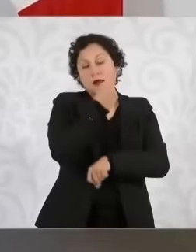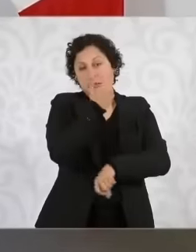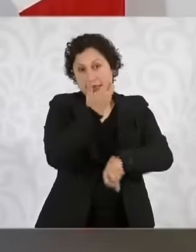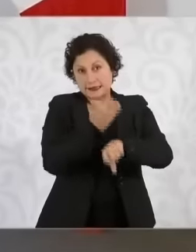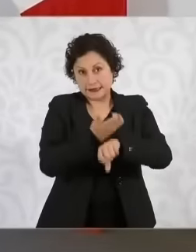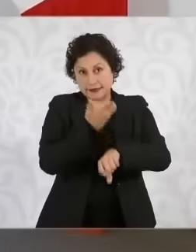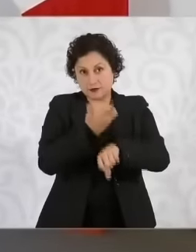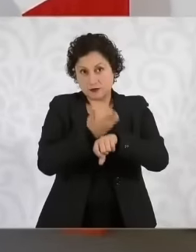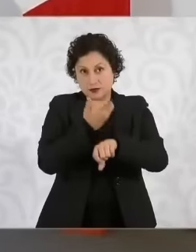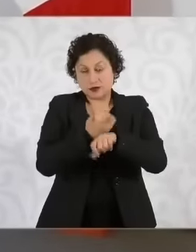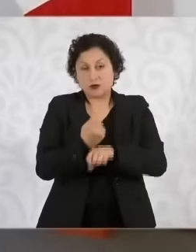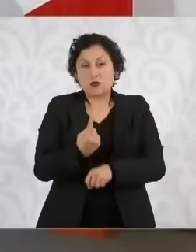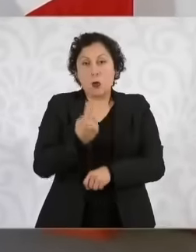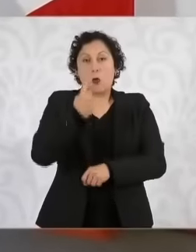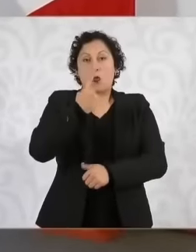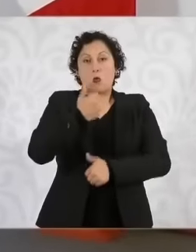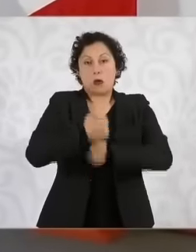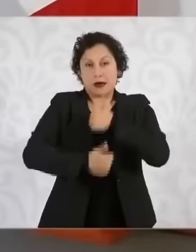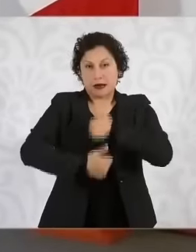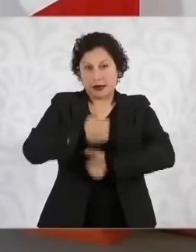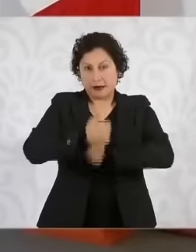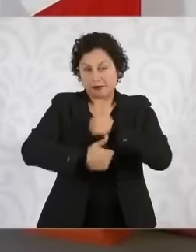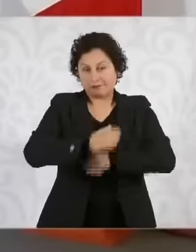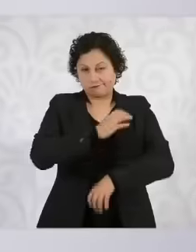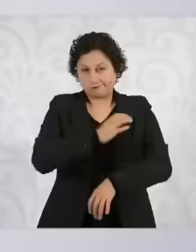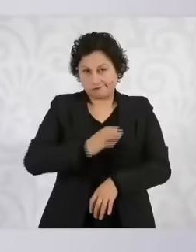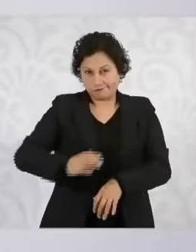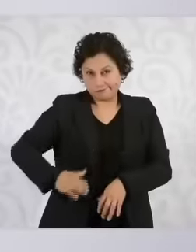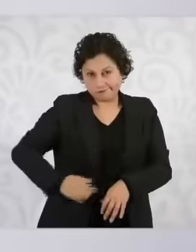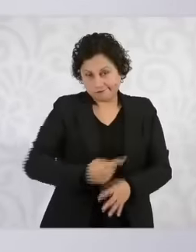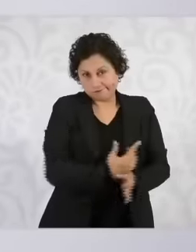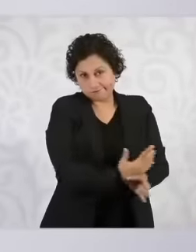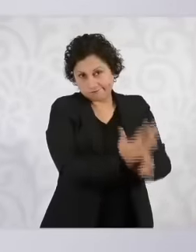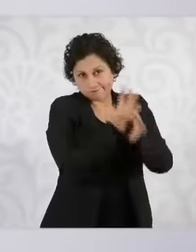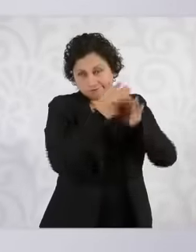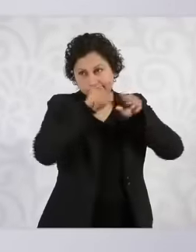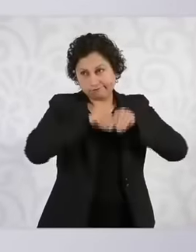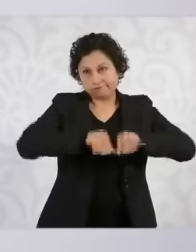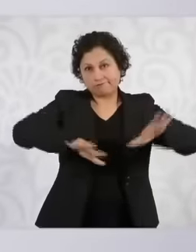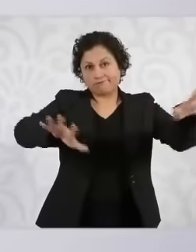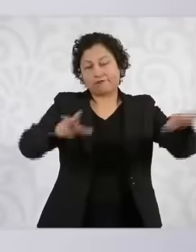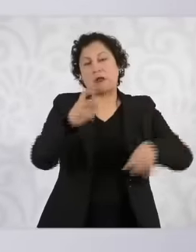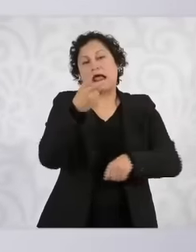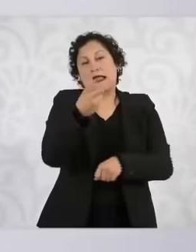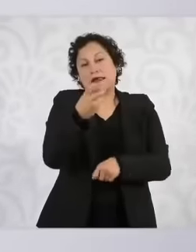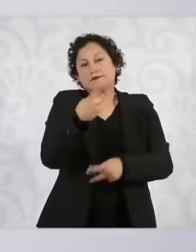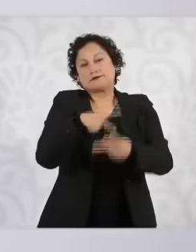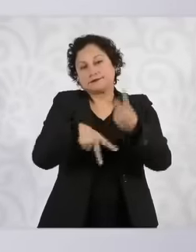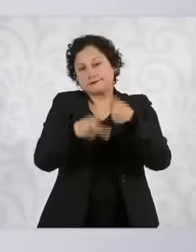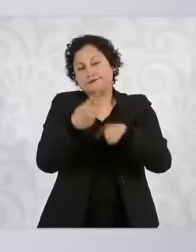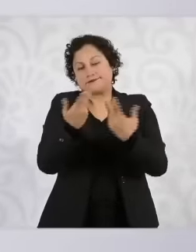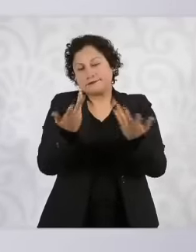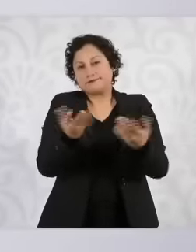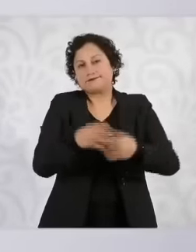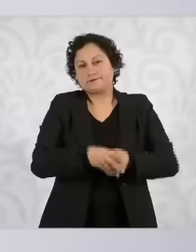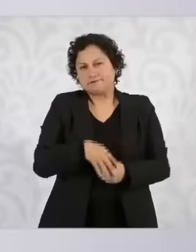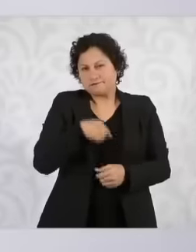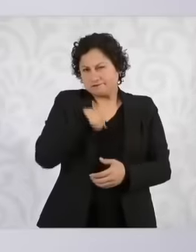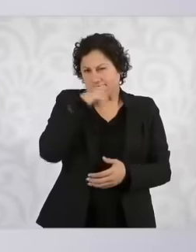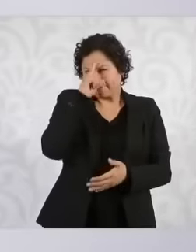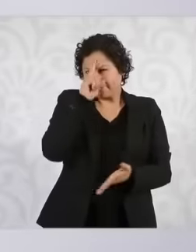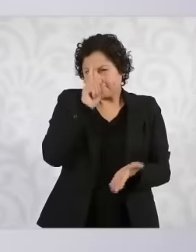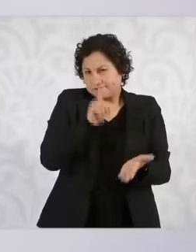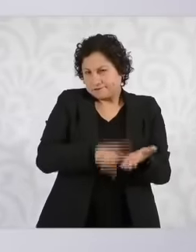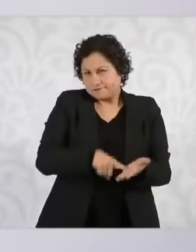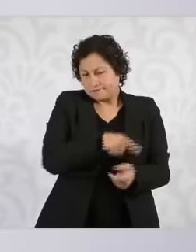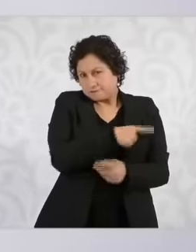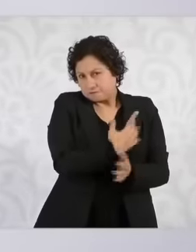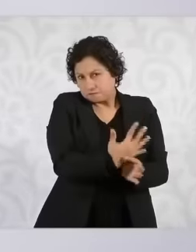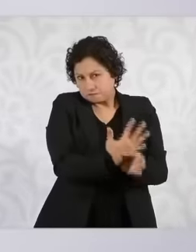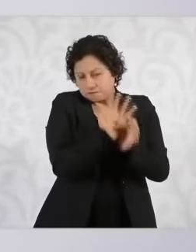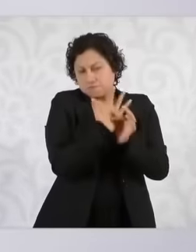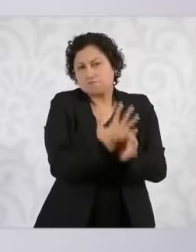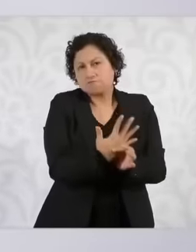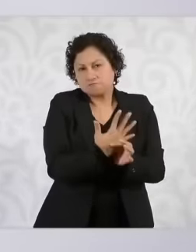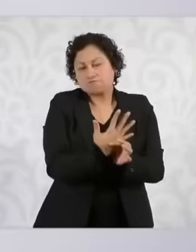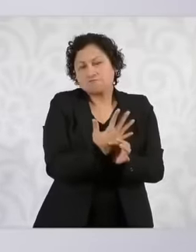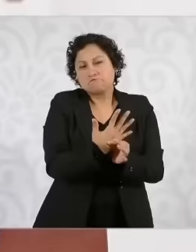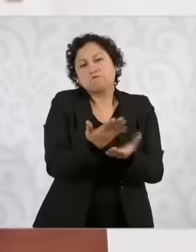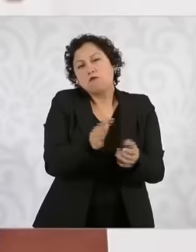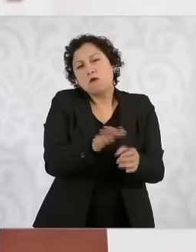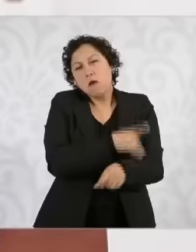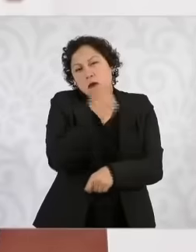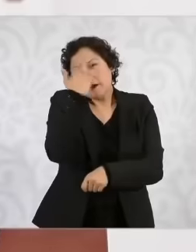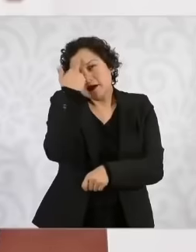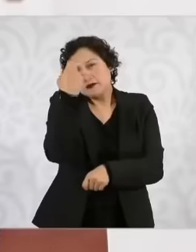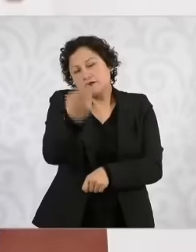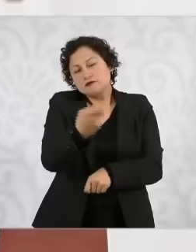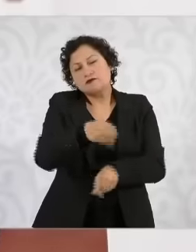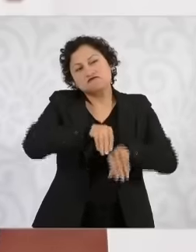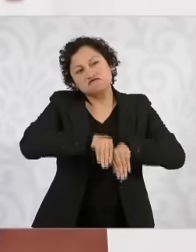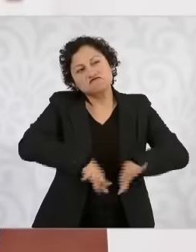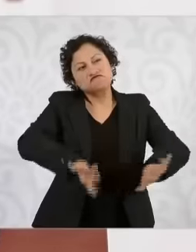I believe that they are statements made in the campaign, the treaty is not